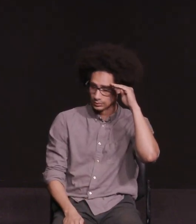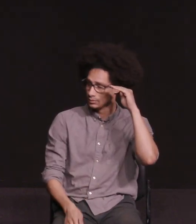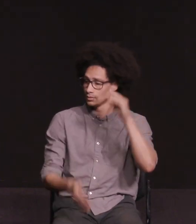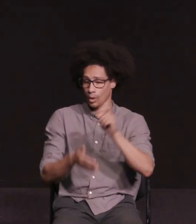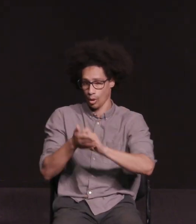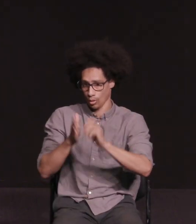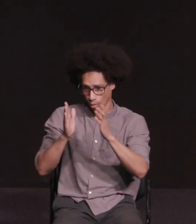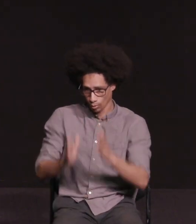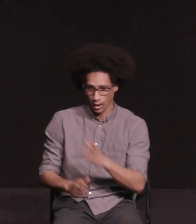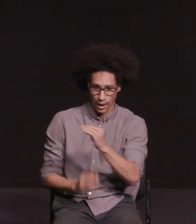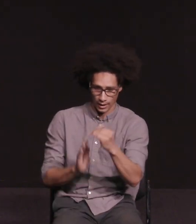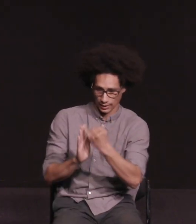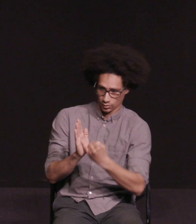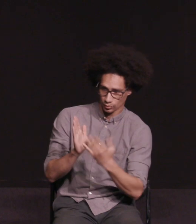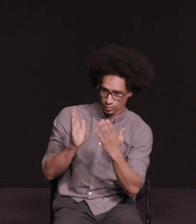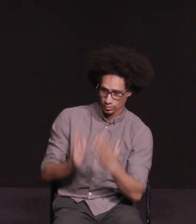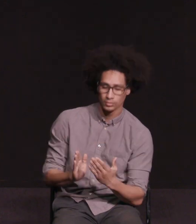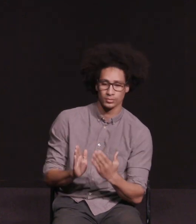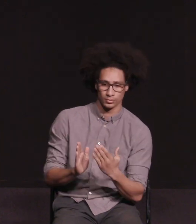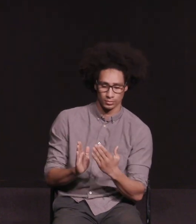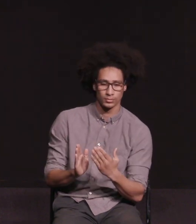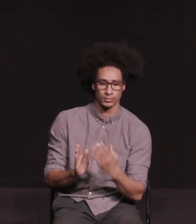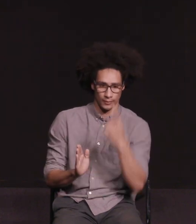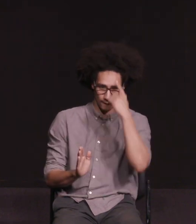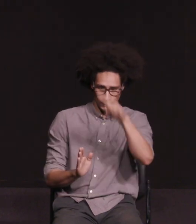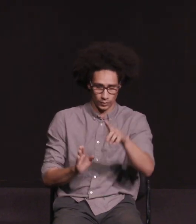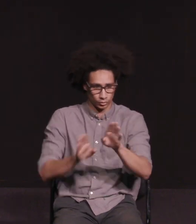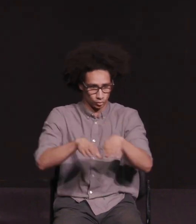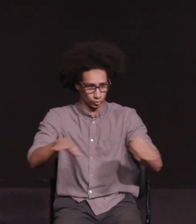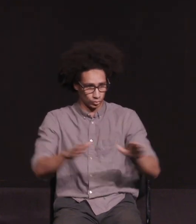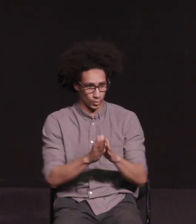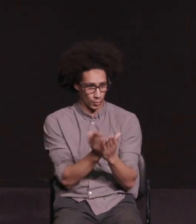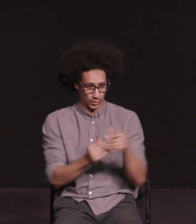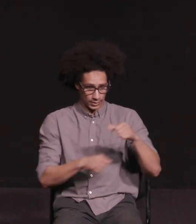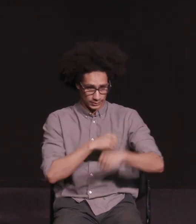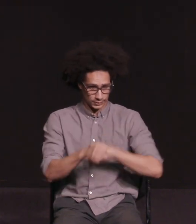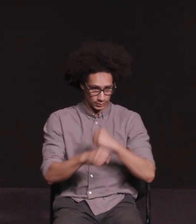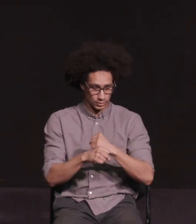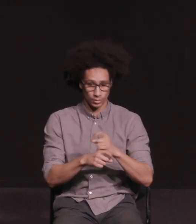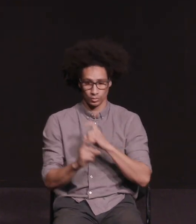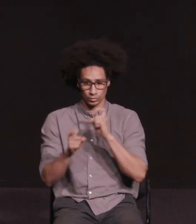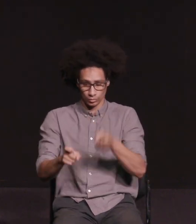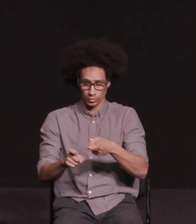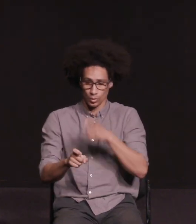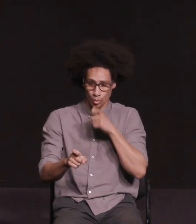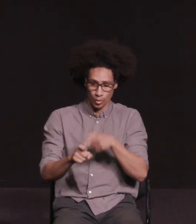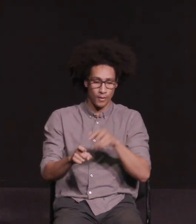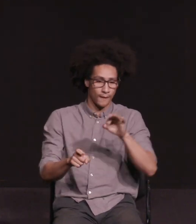authors and illustrators of outstanding books for children this year went to Frank Morrison for "Standing in the Need of